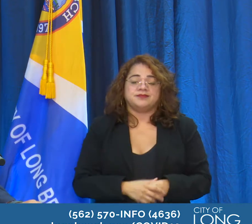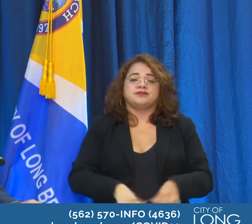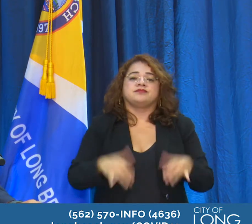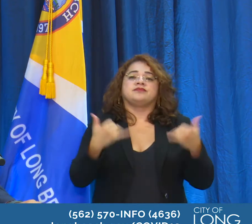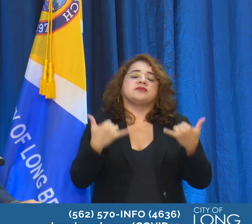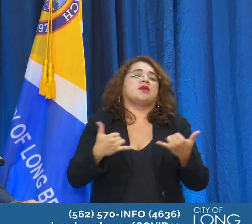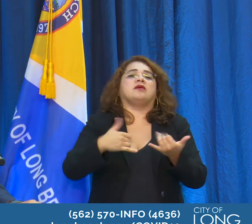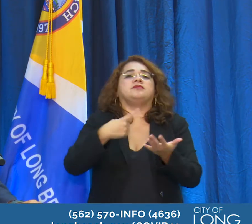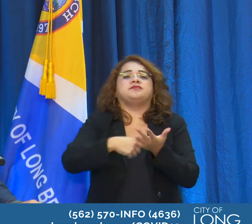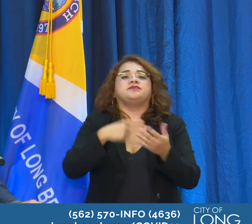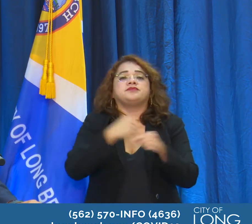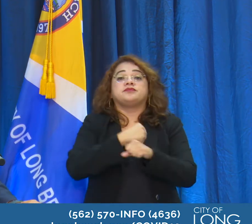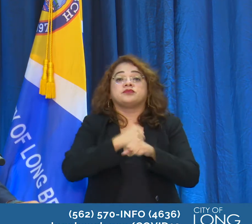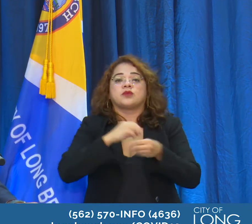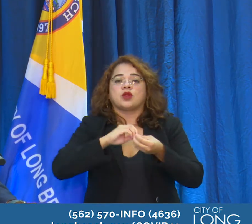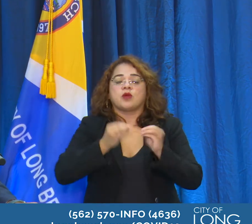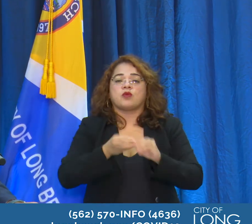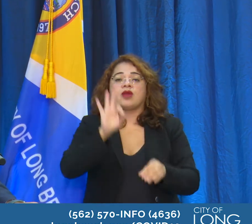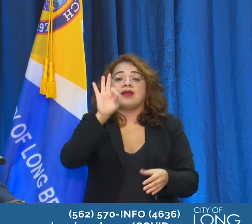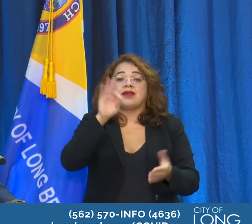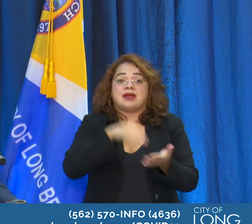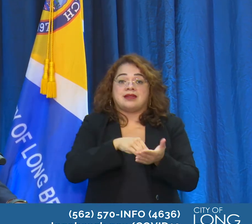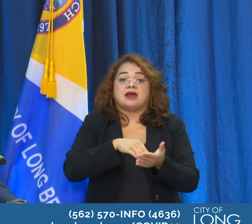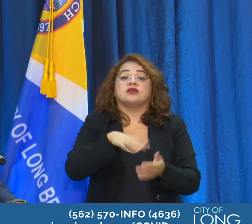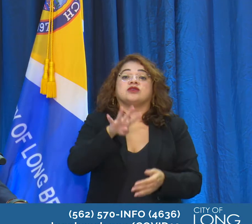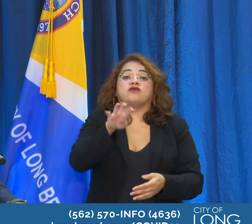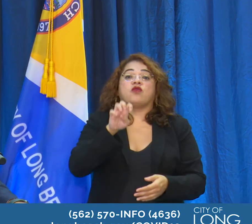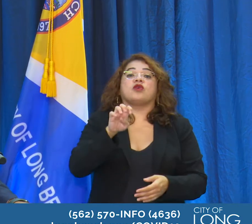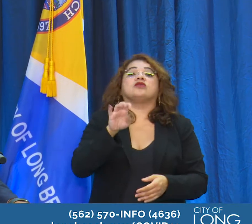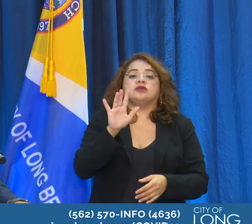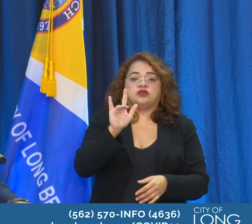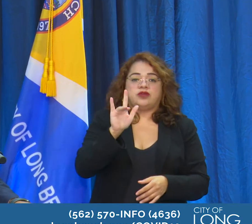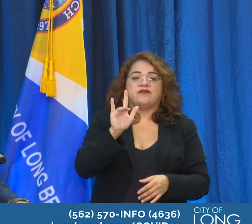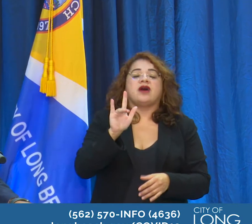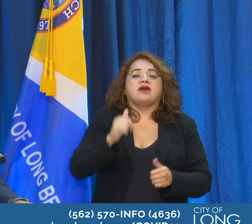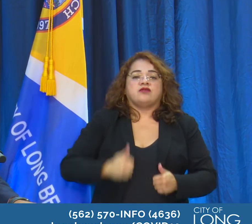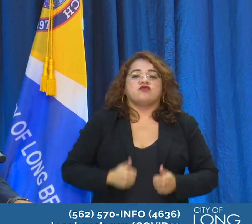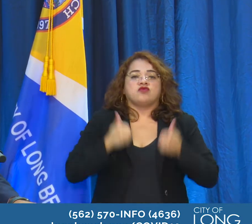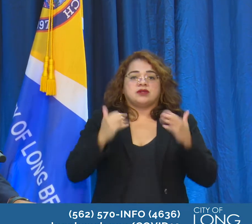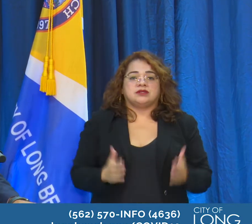As of today, we had a 9,425 residents test positive for COVID.